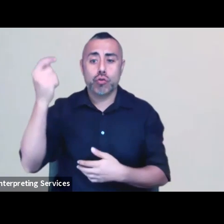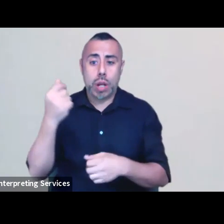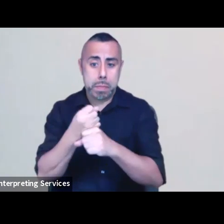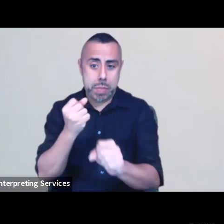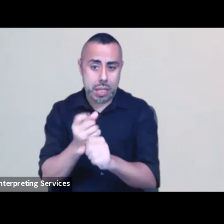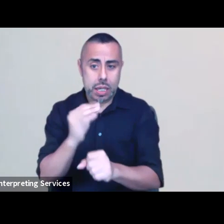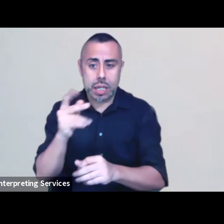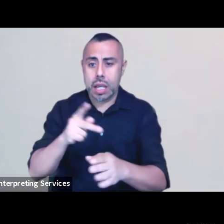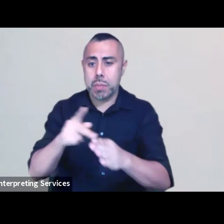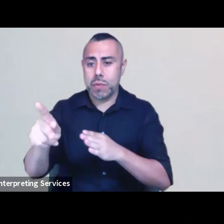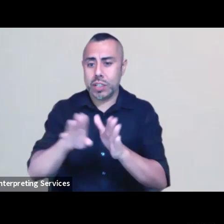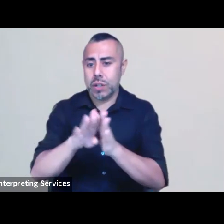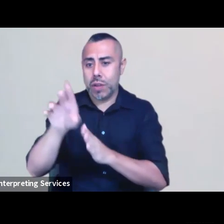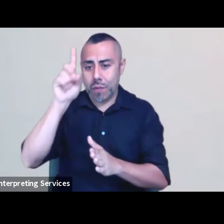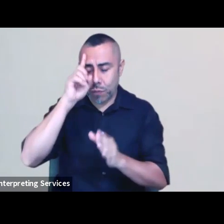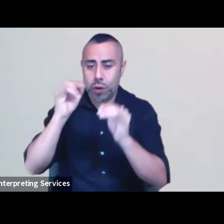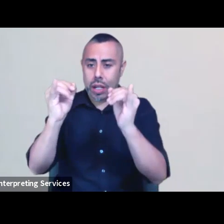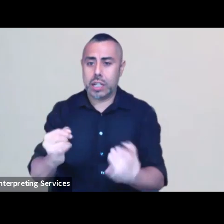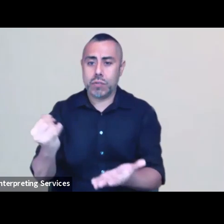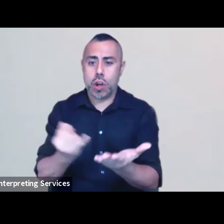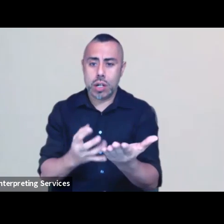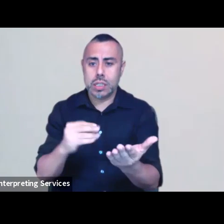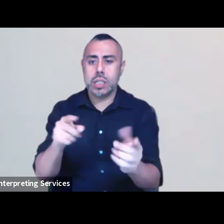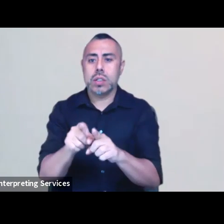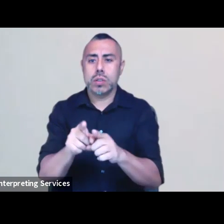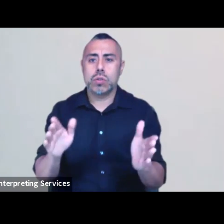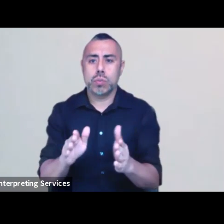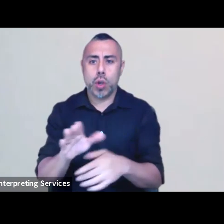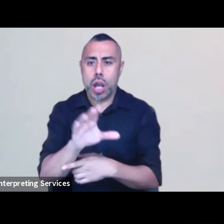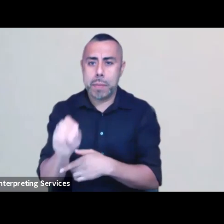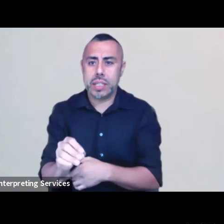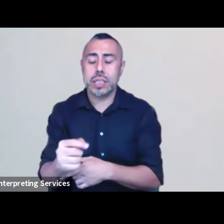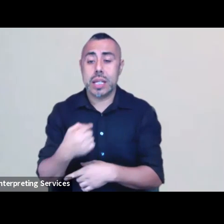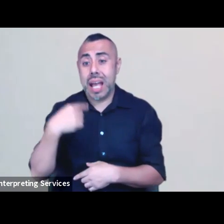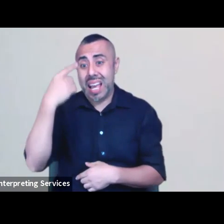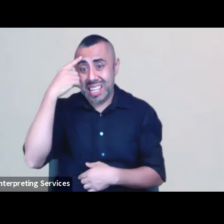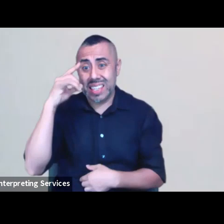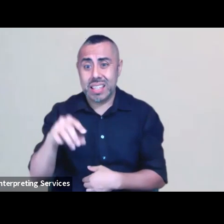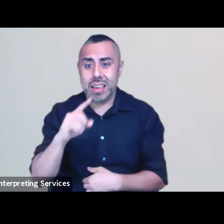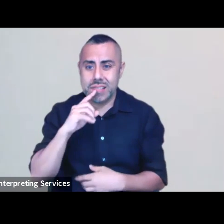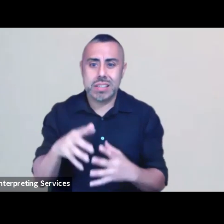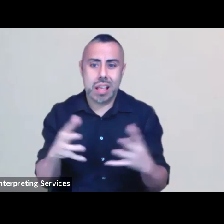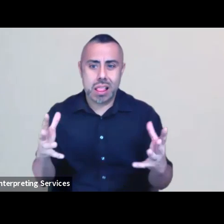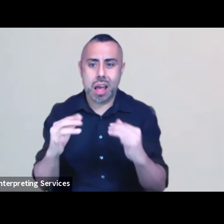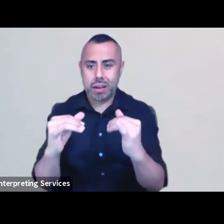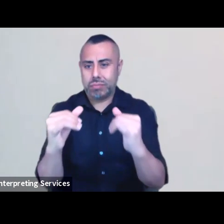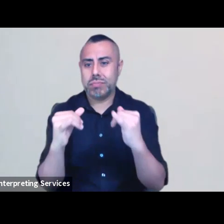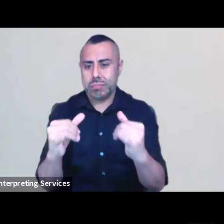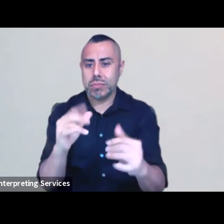for individual artists and small companies. So I think that's a lot of the folks on this call tonight.